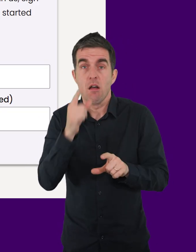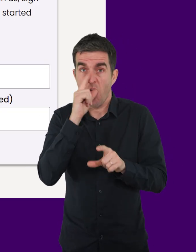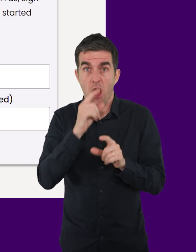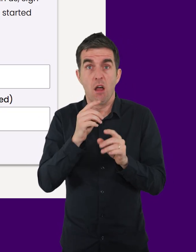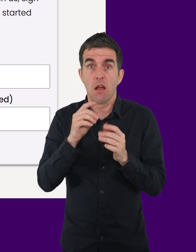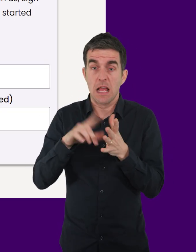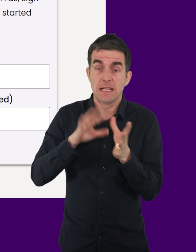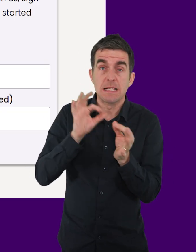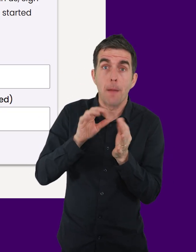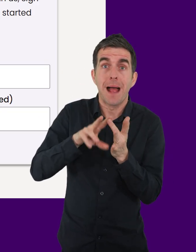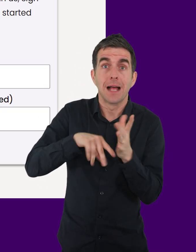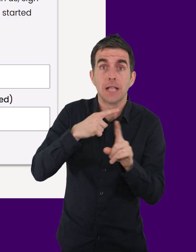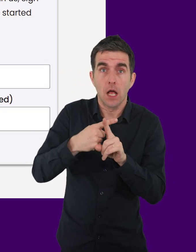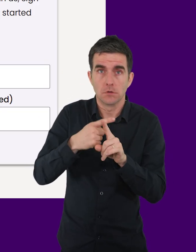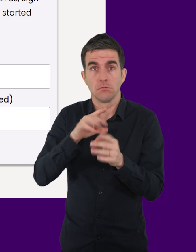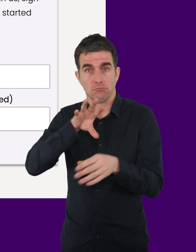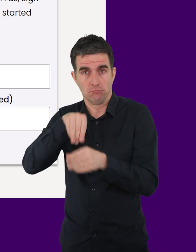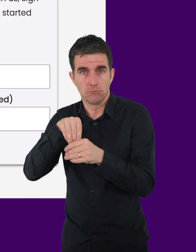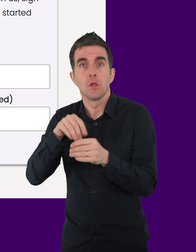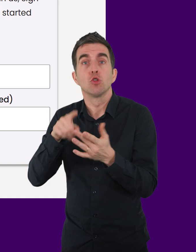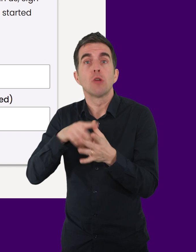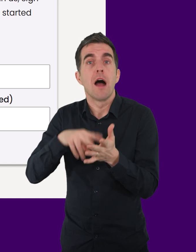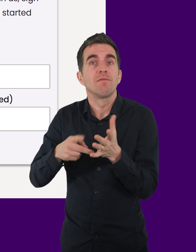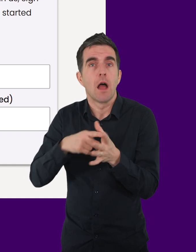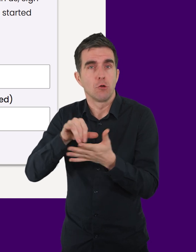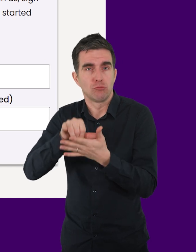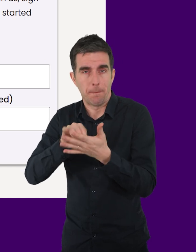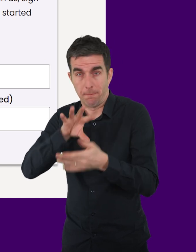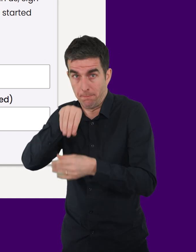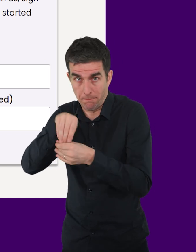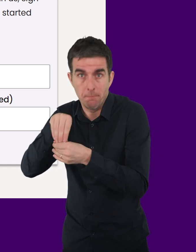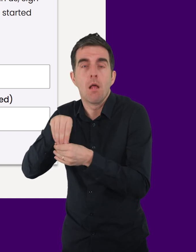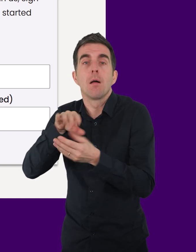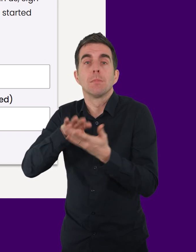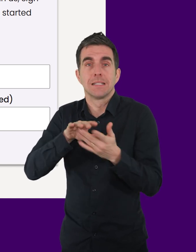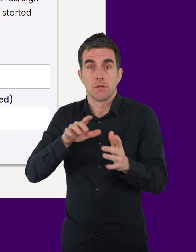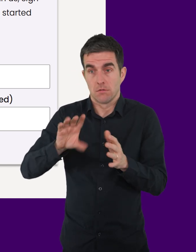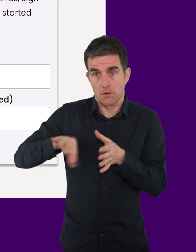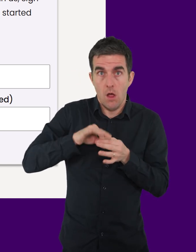You can use the 'tabindex' attribute together with some JavaScript to implement keyboard support.